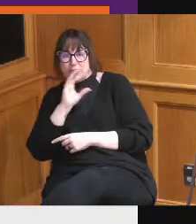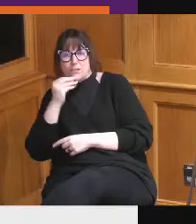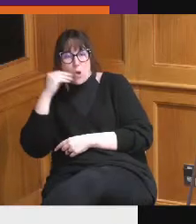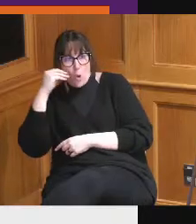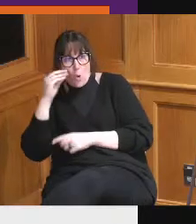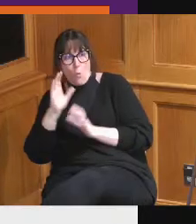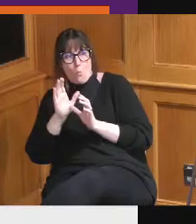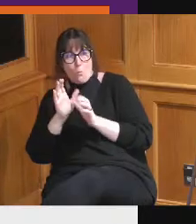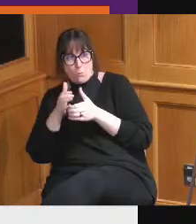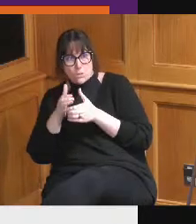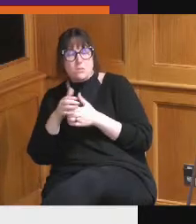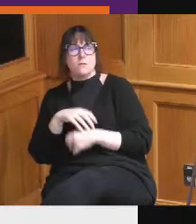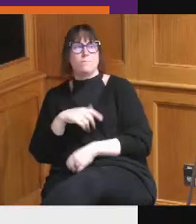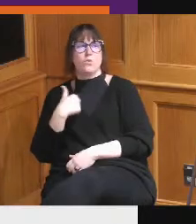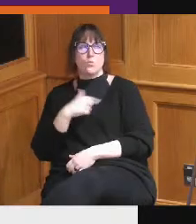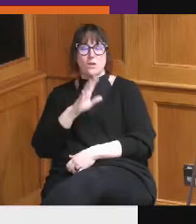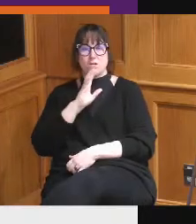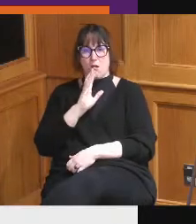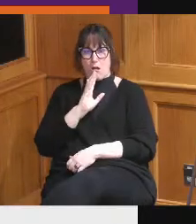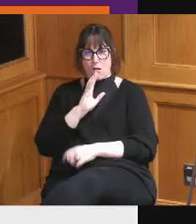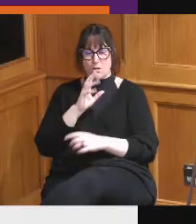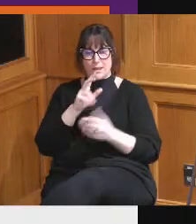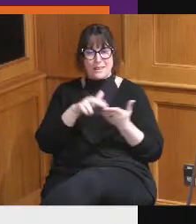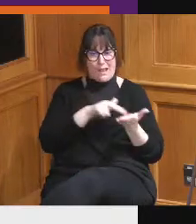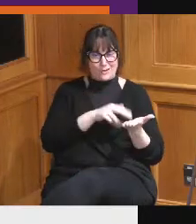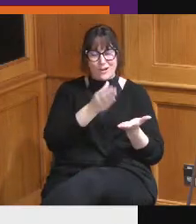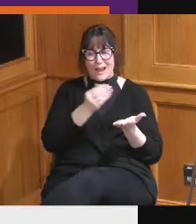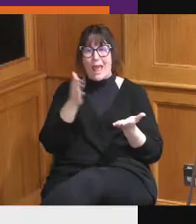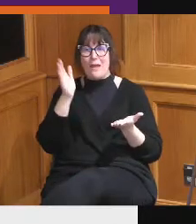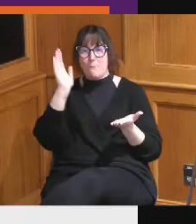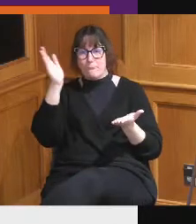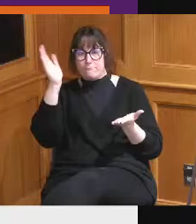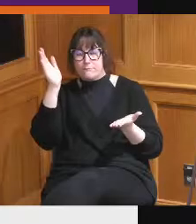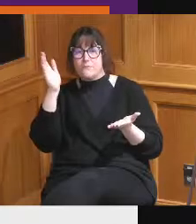the contract and we and we talked about it in our Public Presentation on focusing on smaller